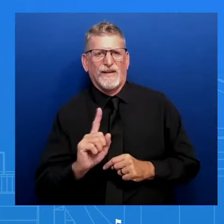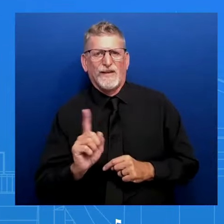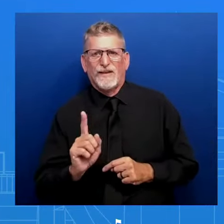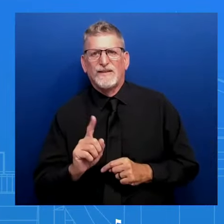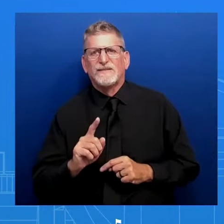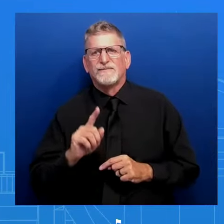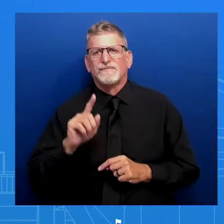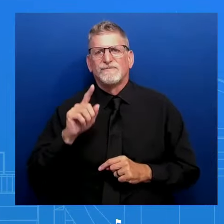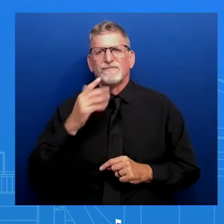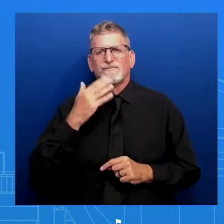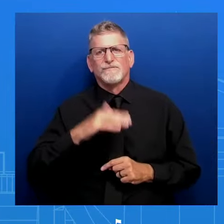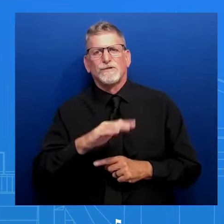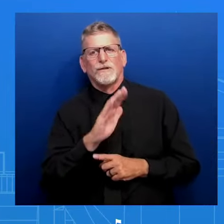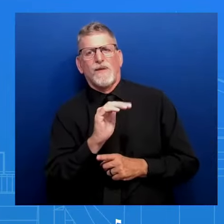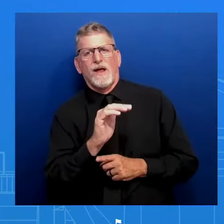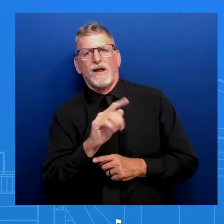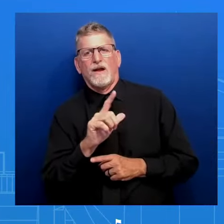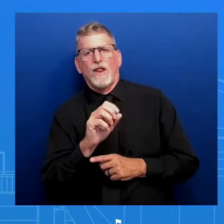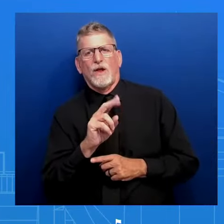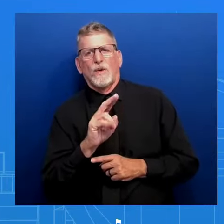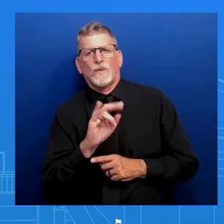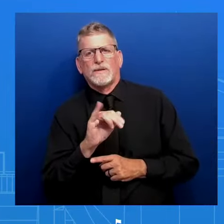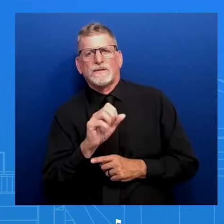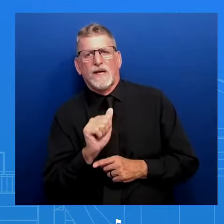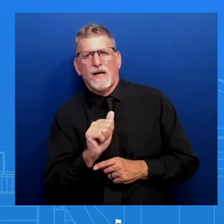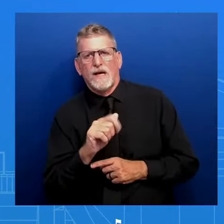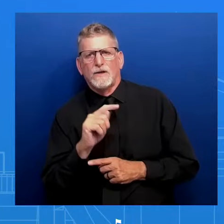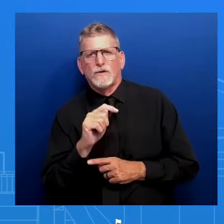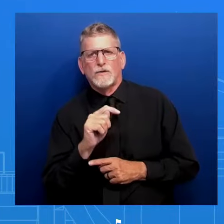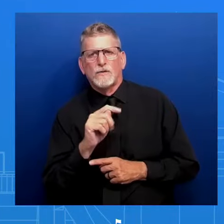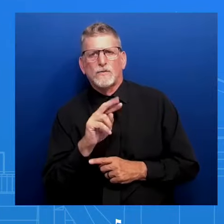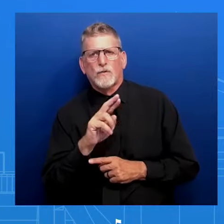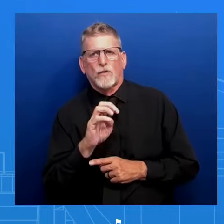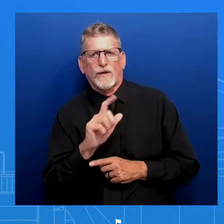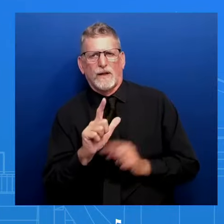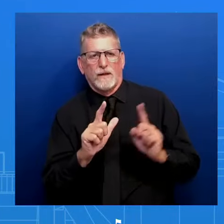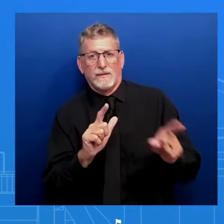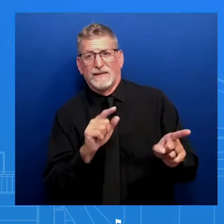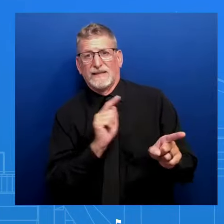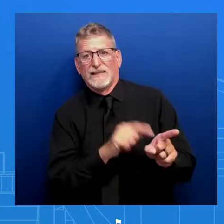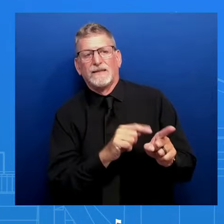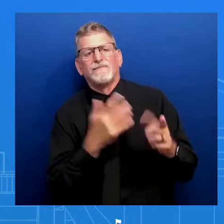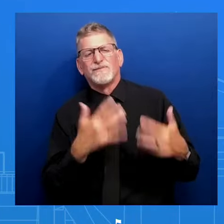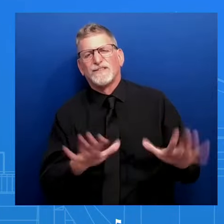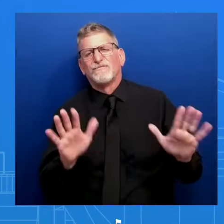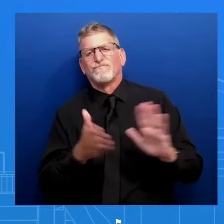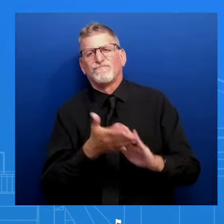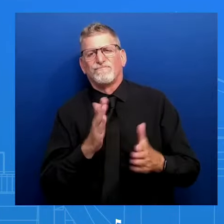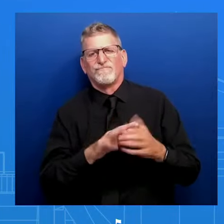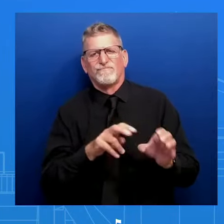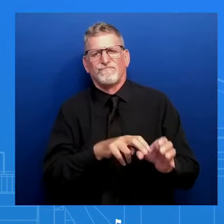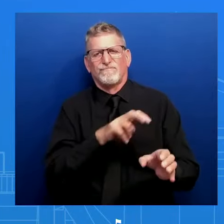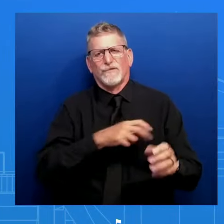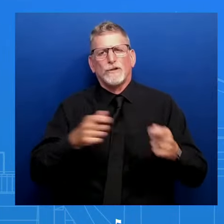As you all know, she will be leaving her position as the Director of OLA. And so, we will all be toasting her later today.